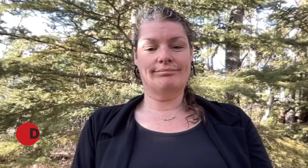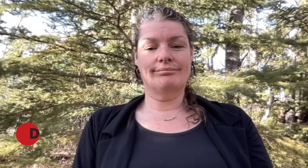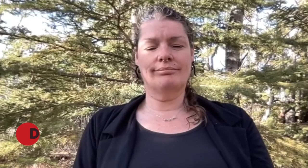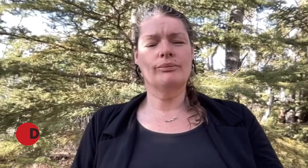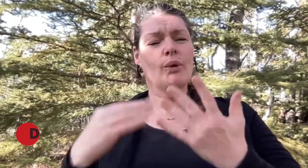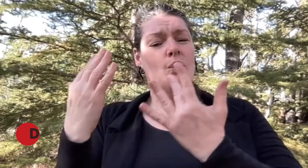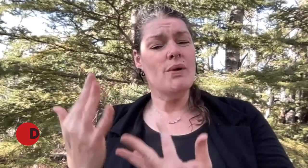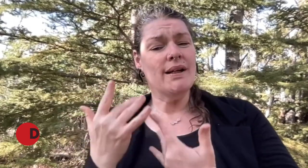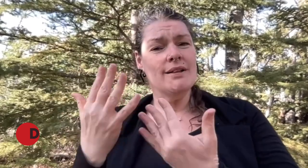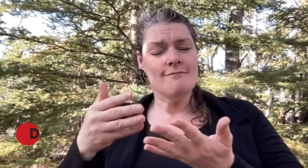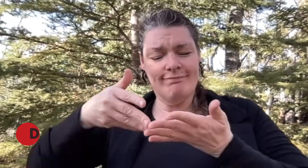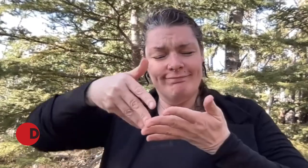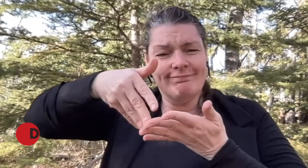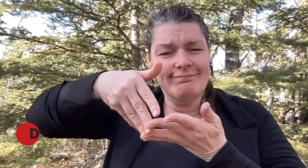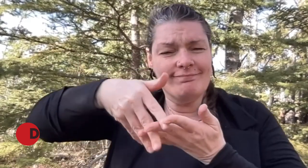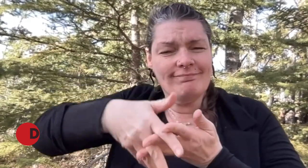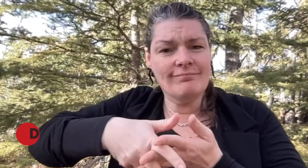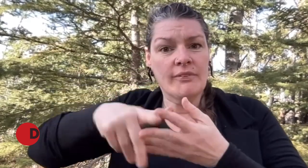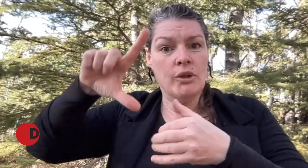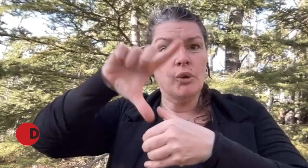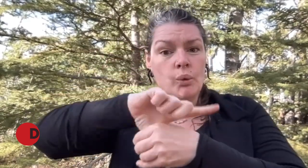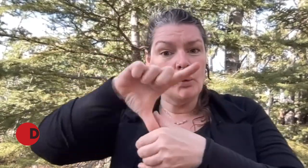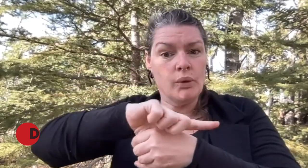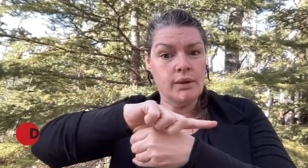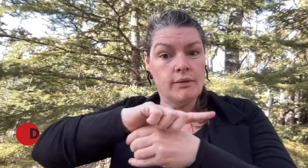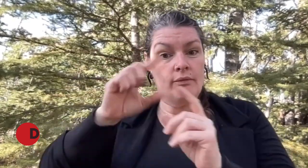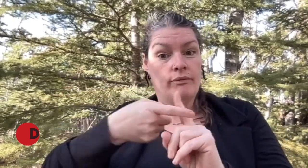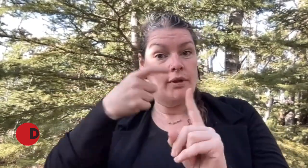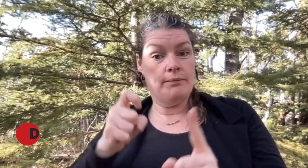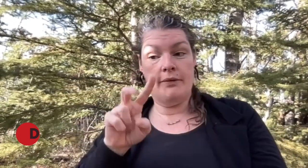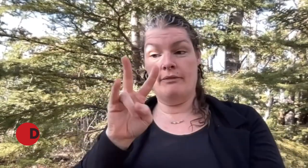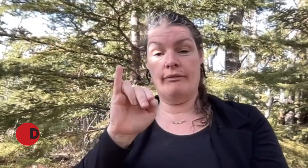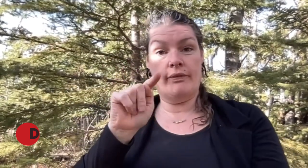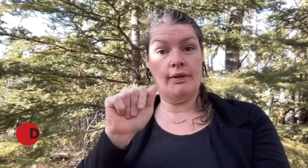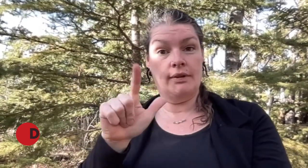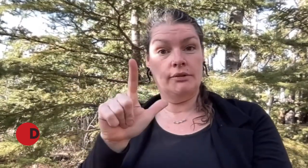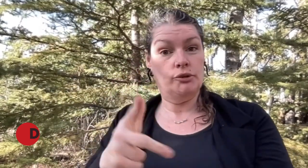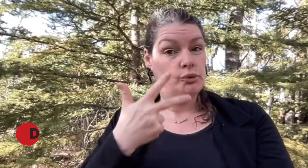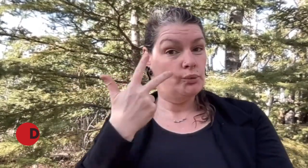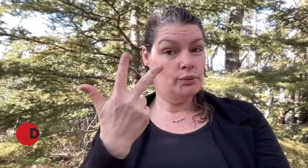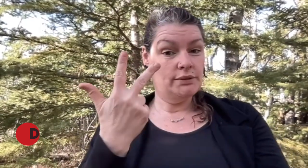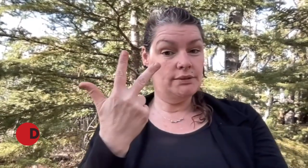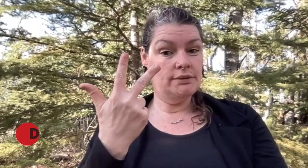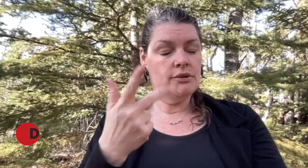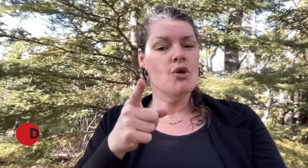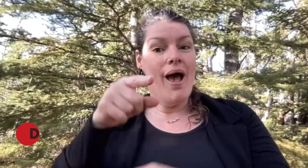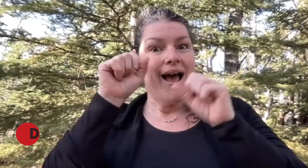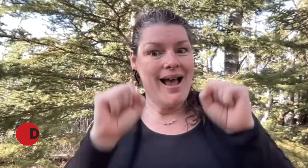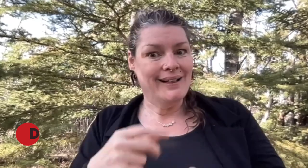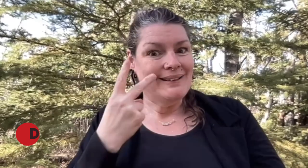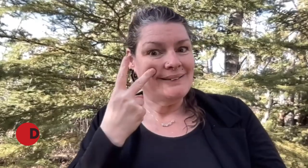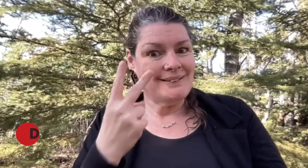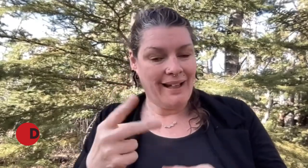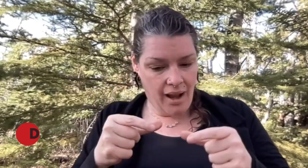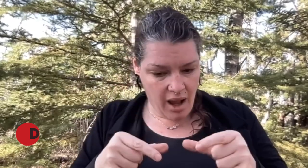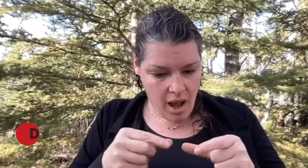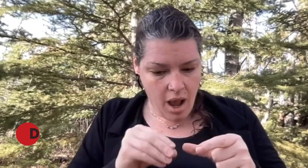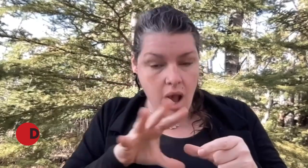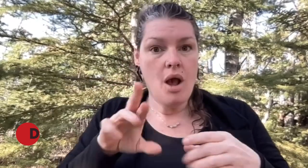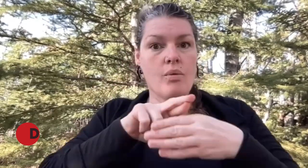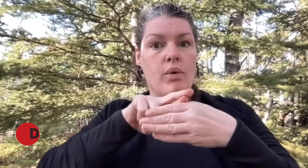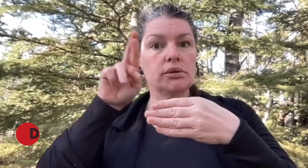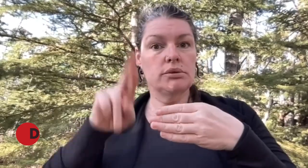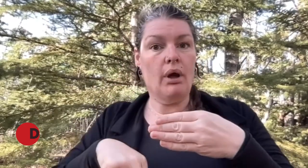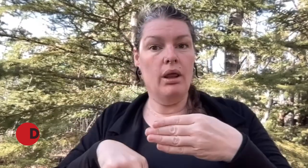Wait until it soaks liquid from vital 3, and you can read the result.